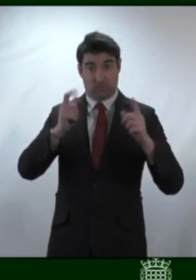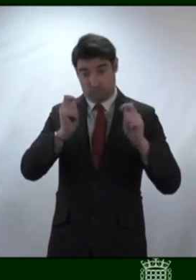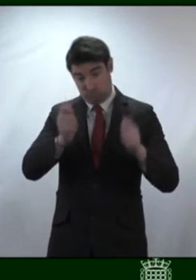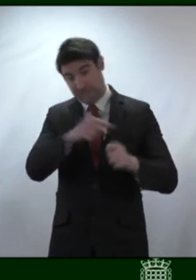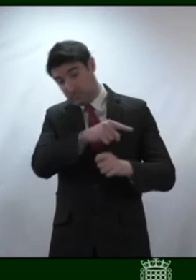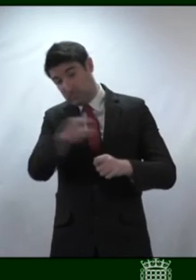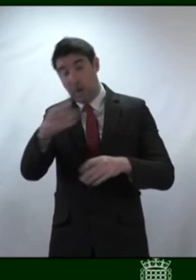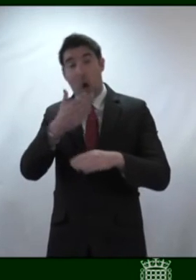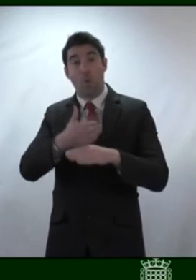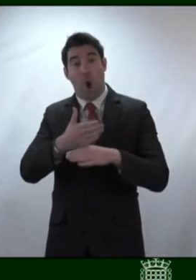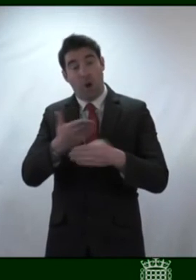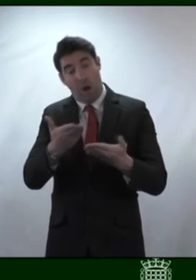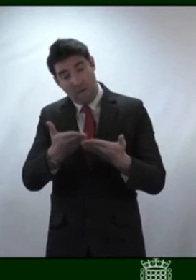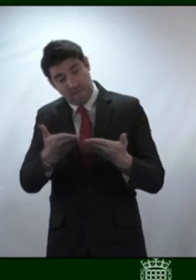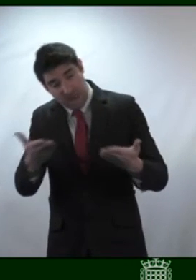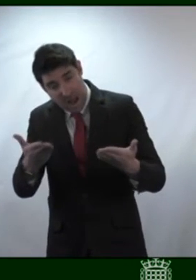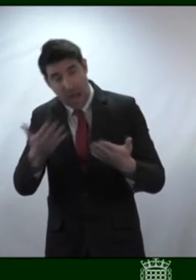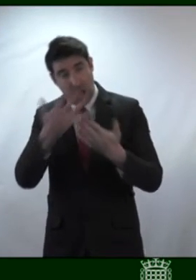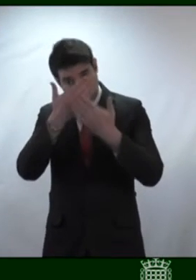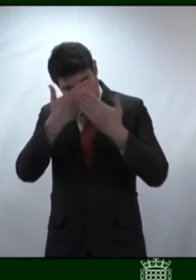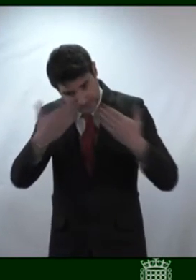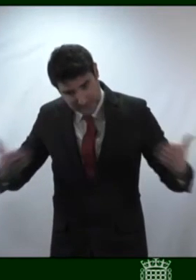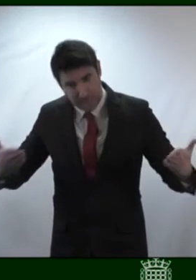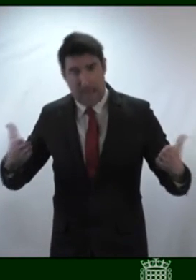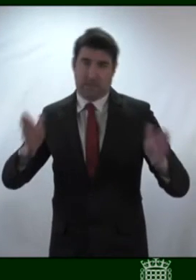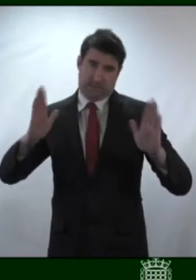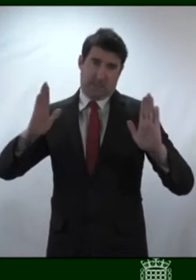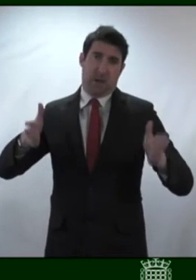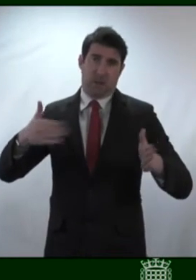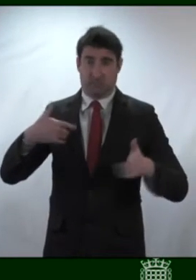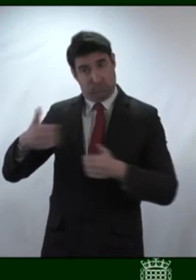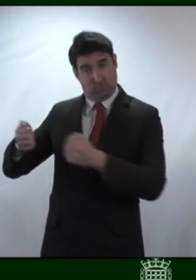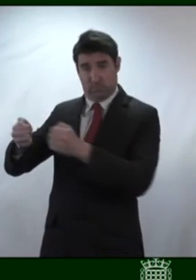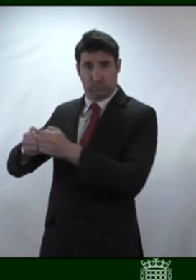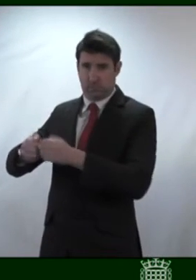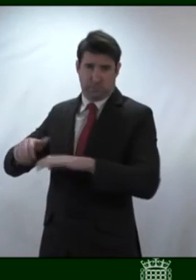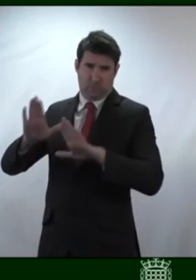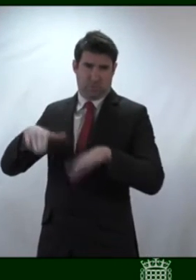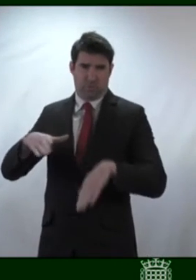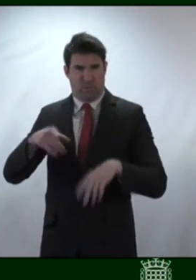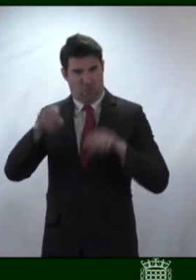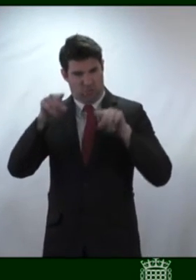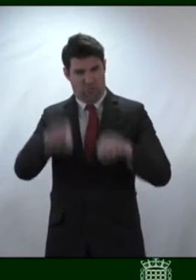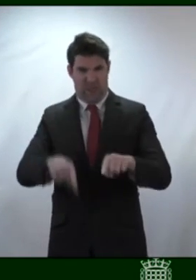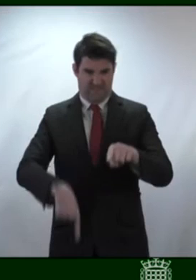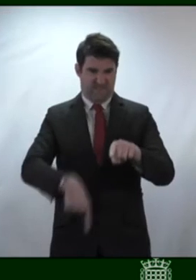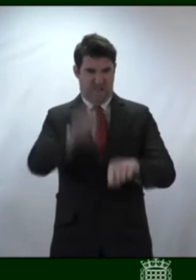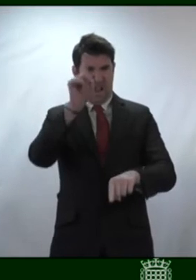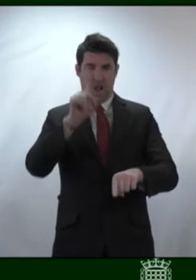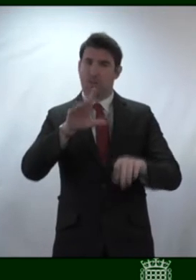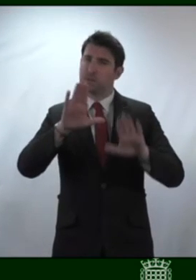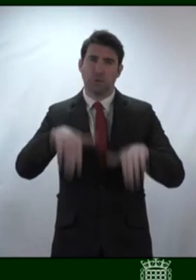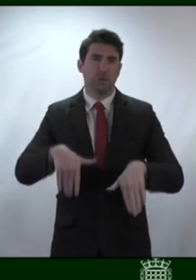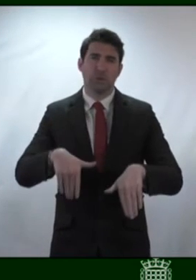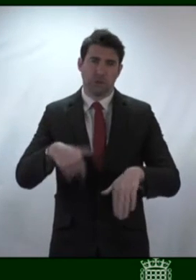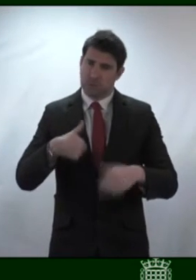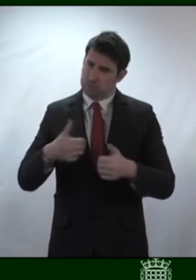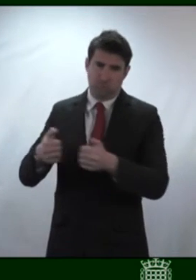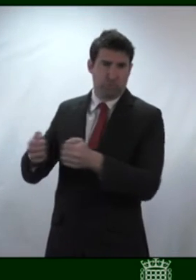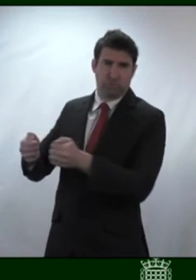that sense, I utterly share the point of view of the hon. Lady, but it is also vital that we have a